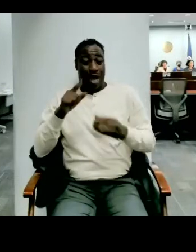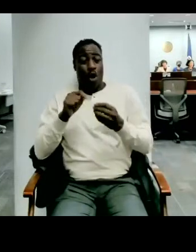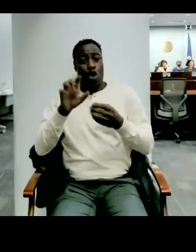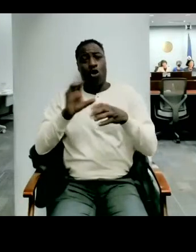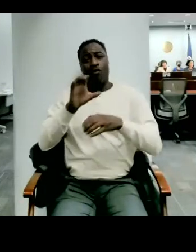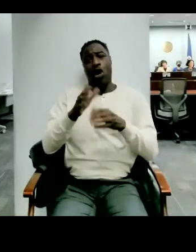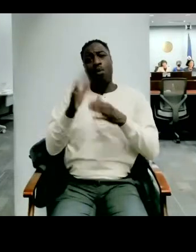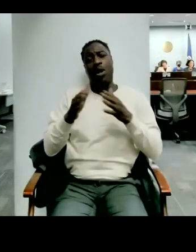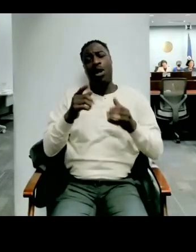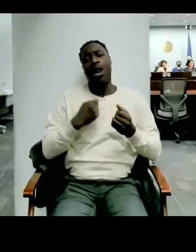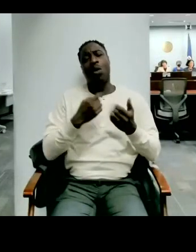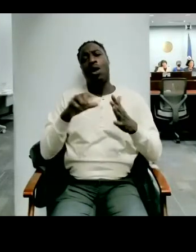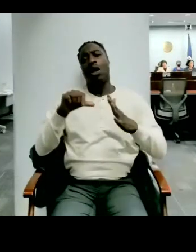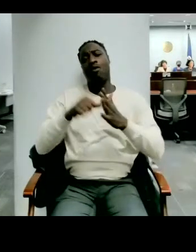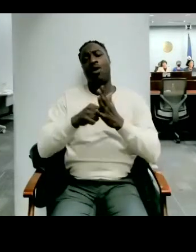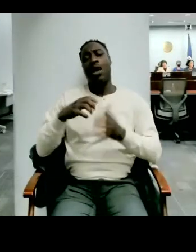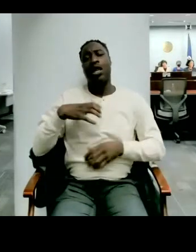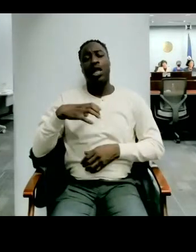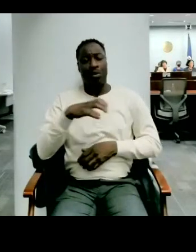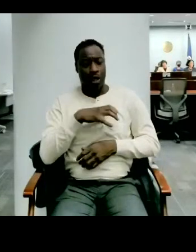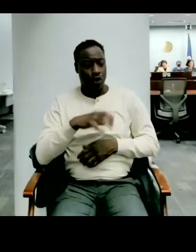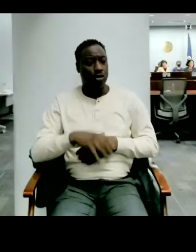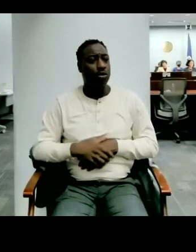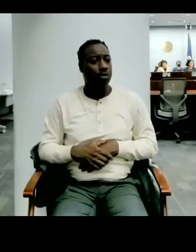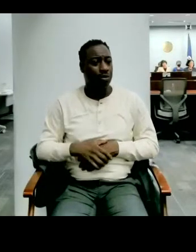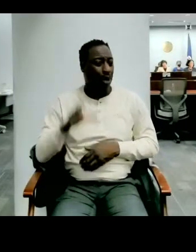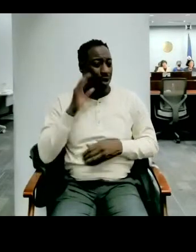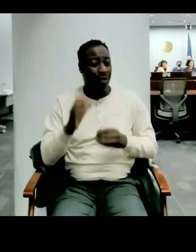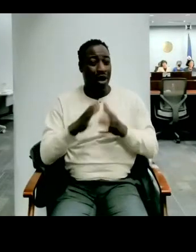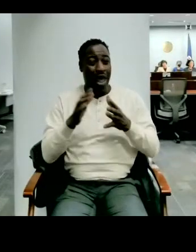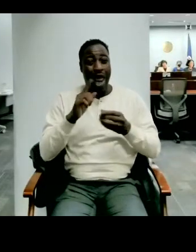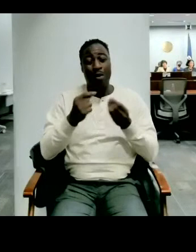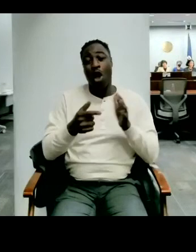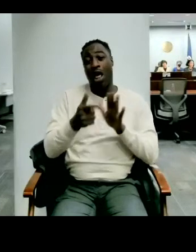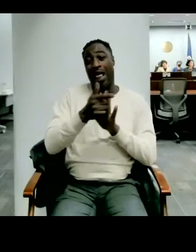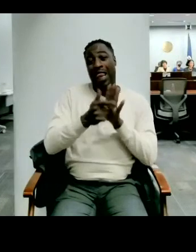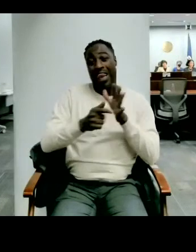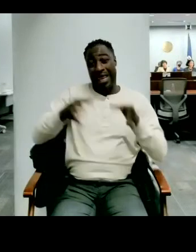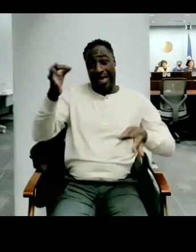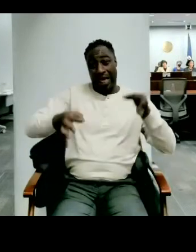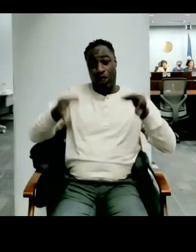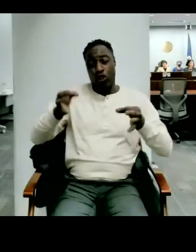I want to point out to the Commission I'm hearing a lot about litigation, litigation is a very important component.